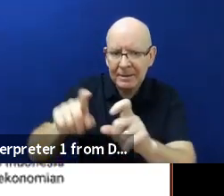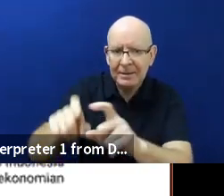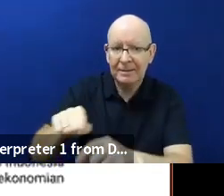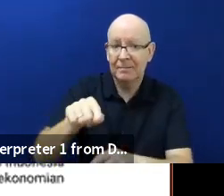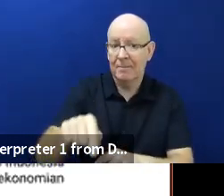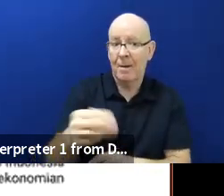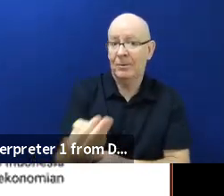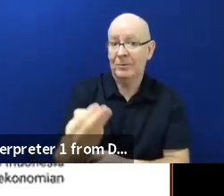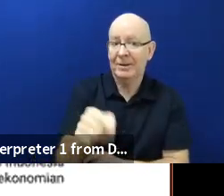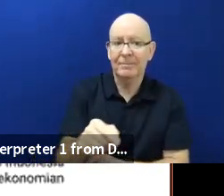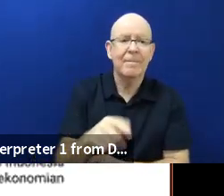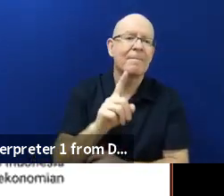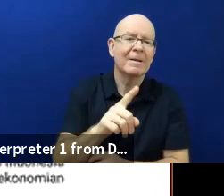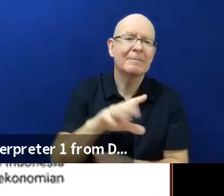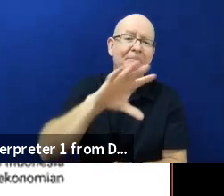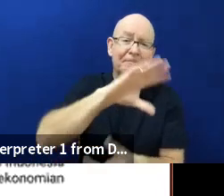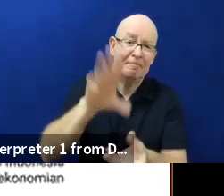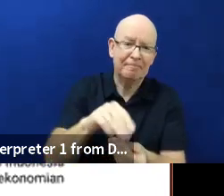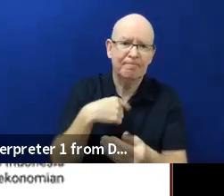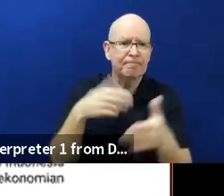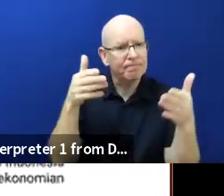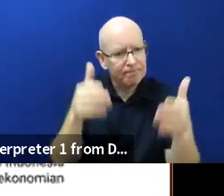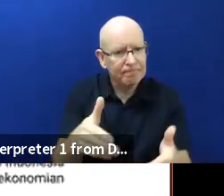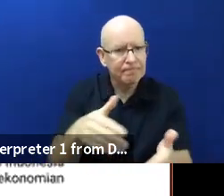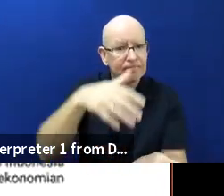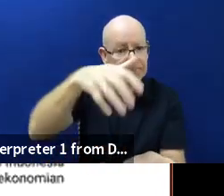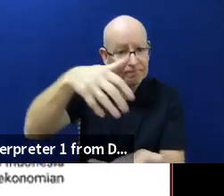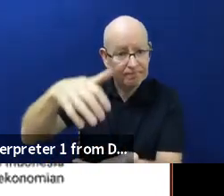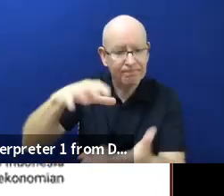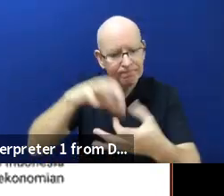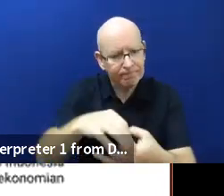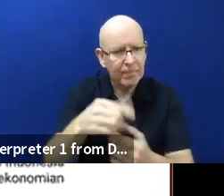We start with a series of focus group discussions with experts to fine-tune our instruments